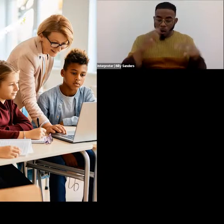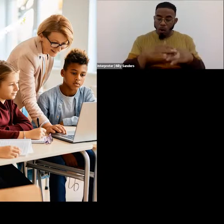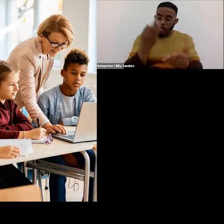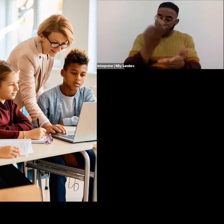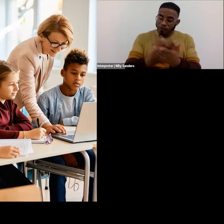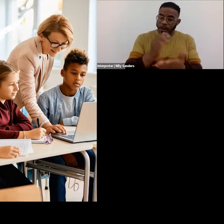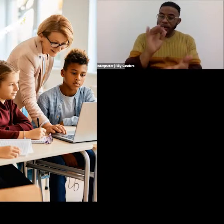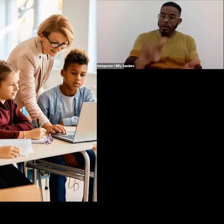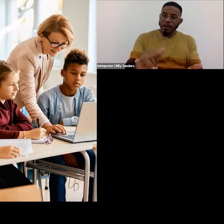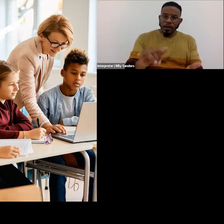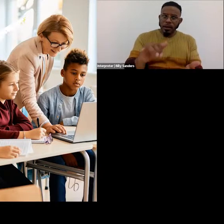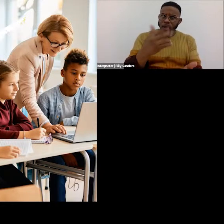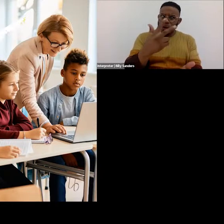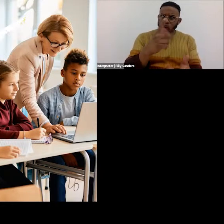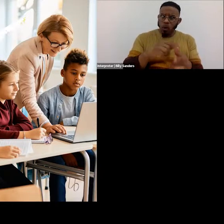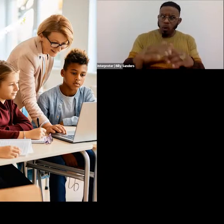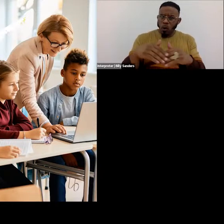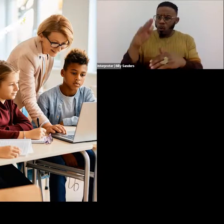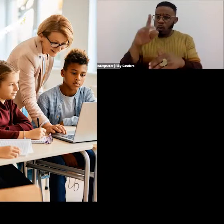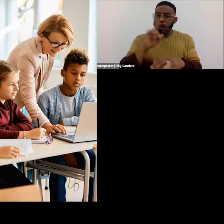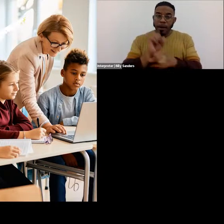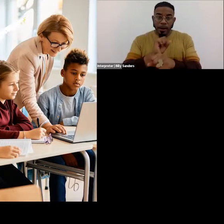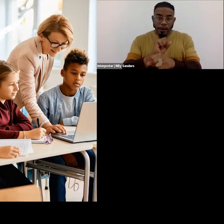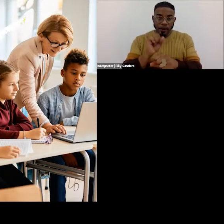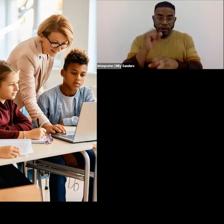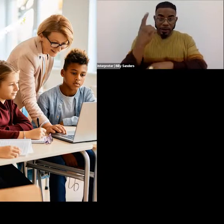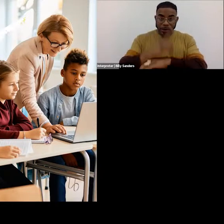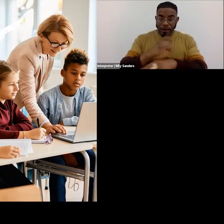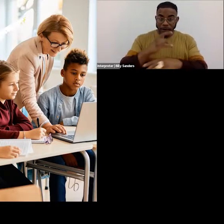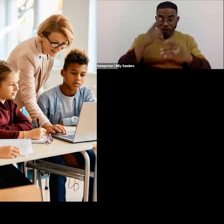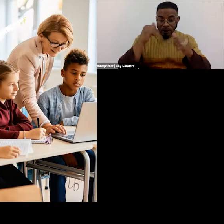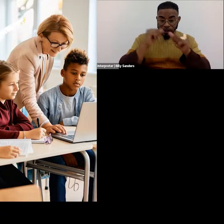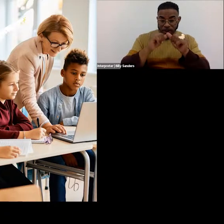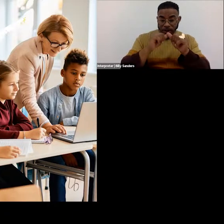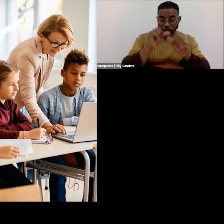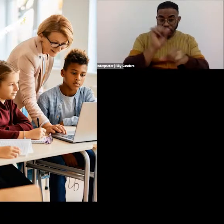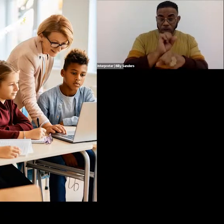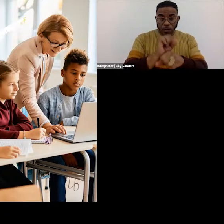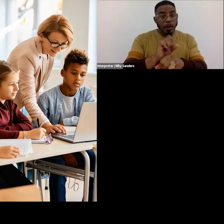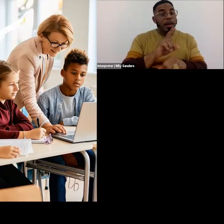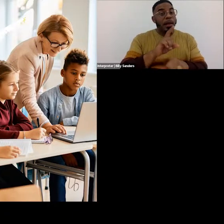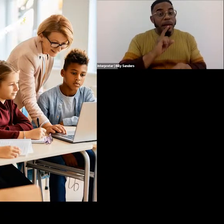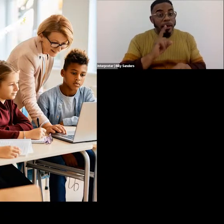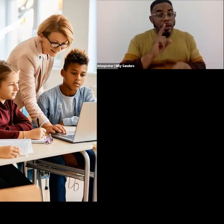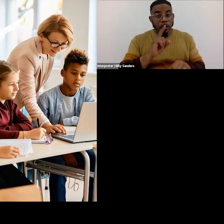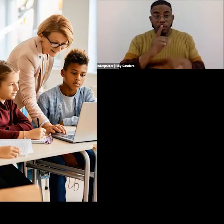that three or more guaranteed days of consecutive employment is regardless of whether